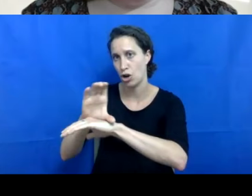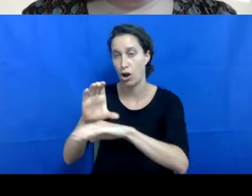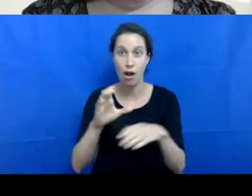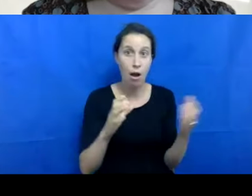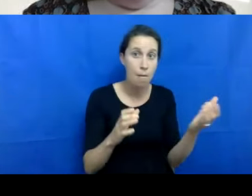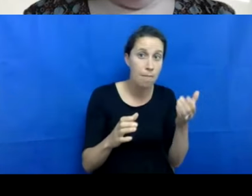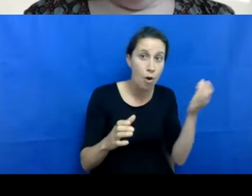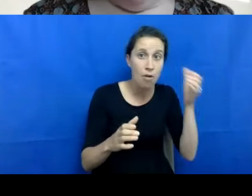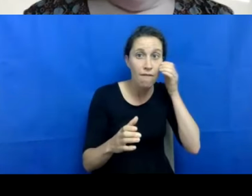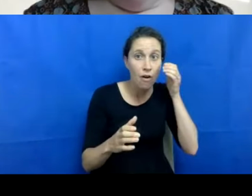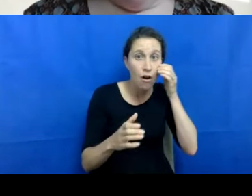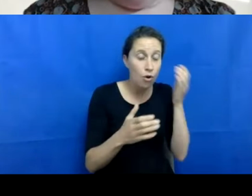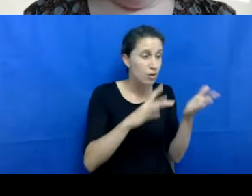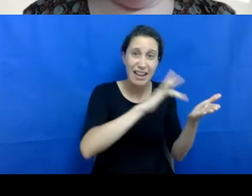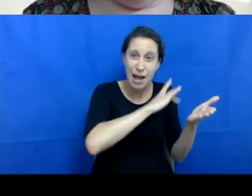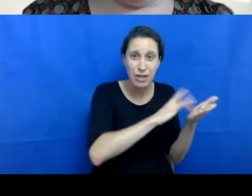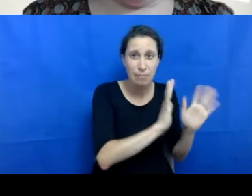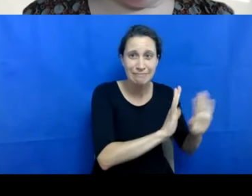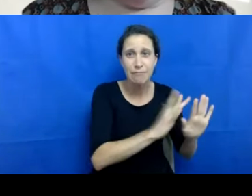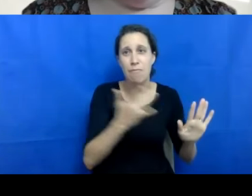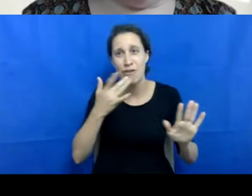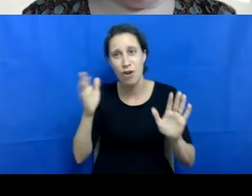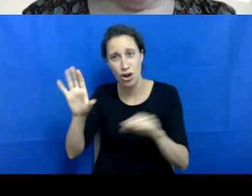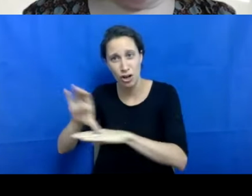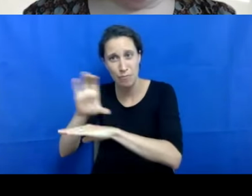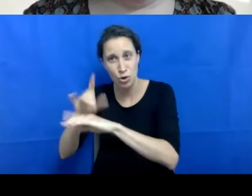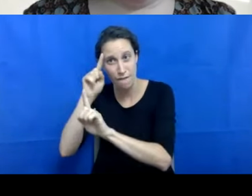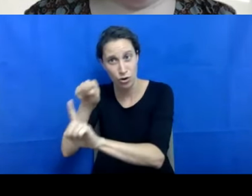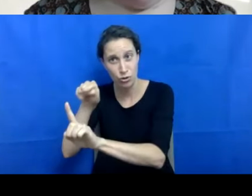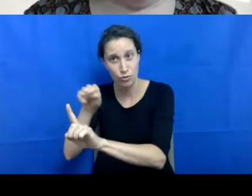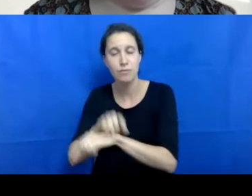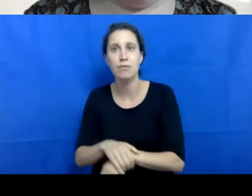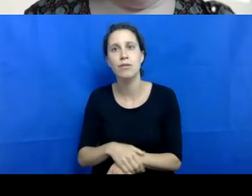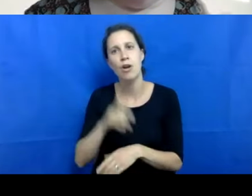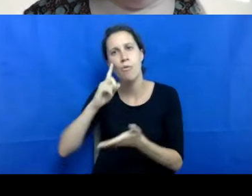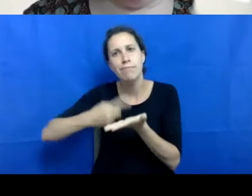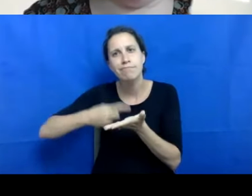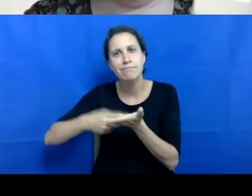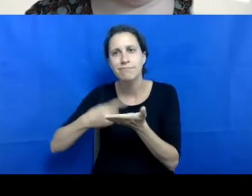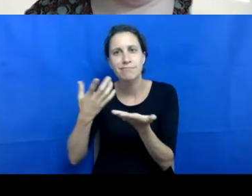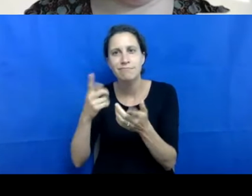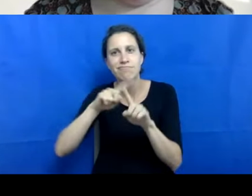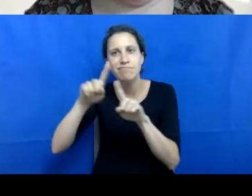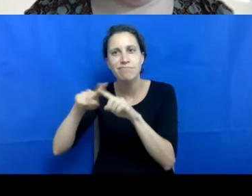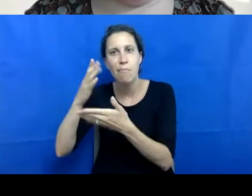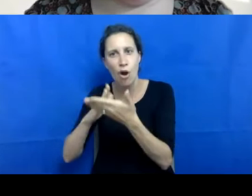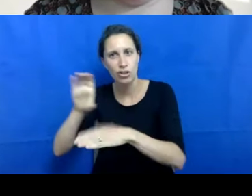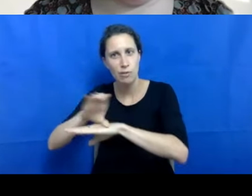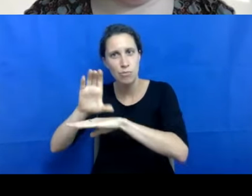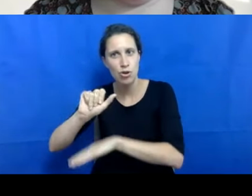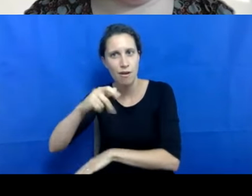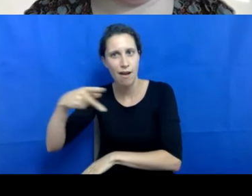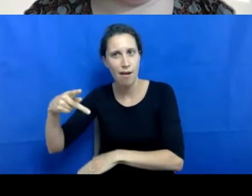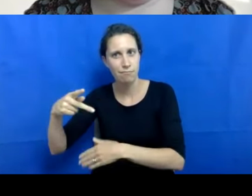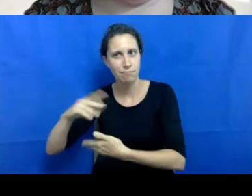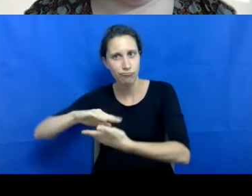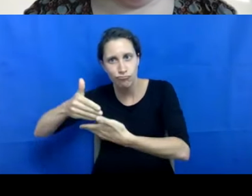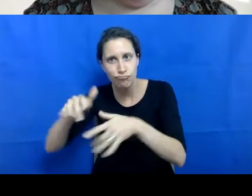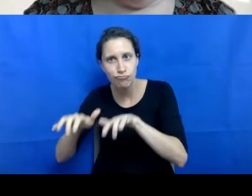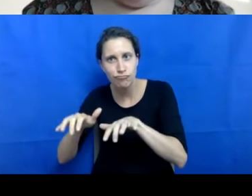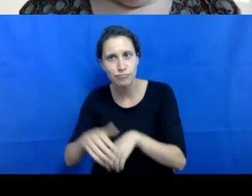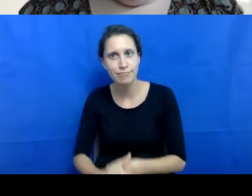I'll review some of the features available in the desktop application.